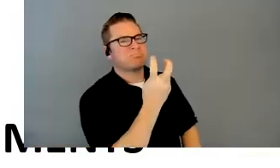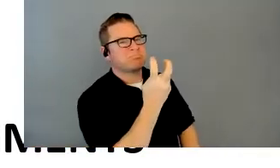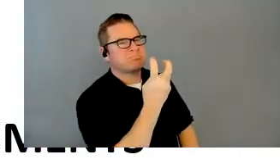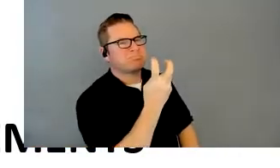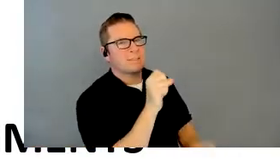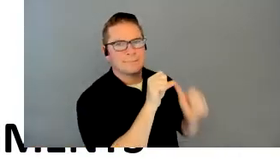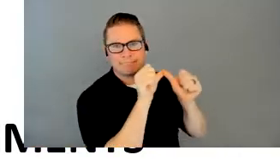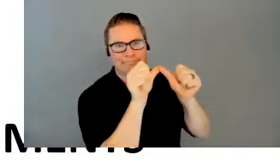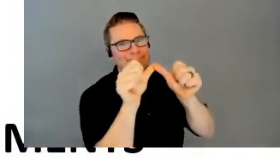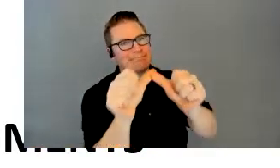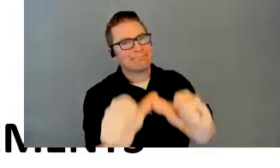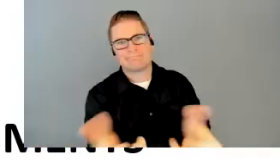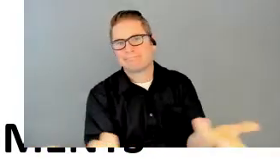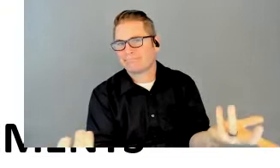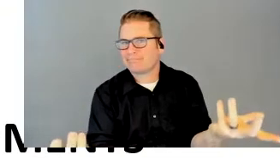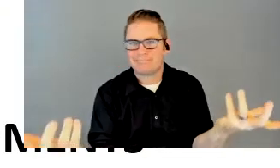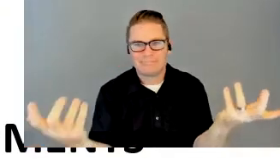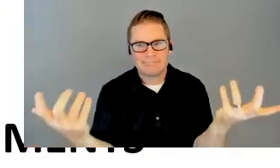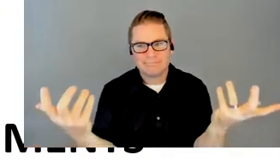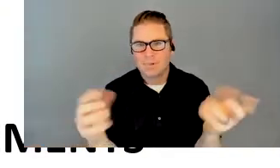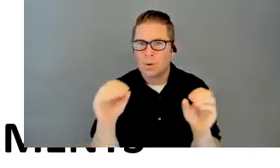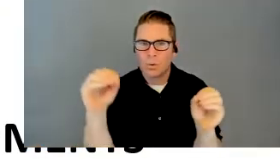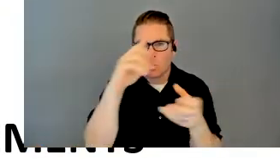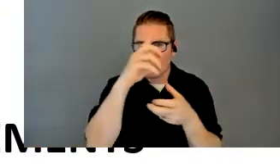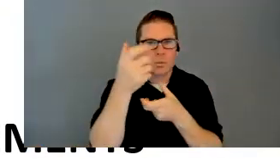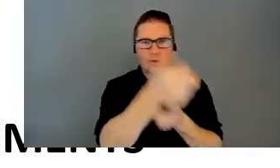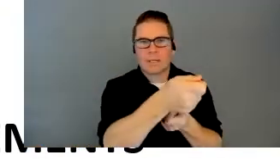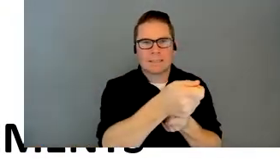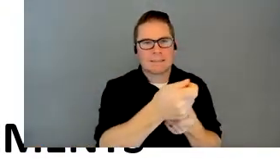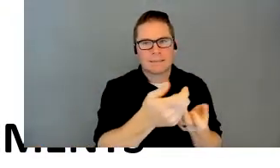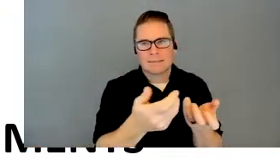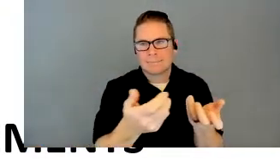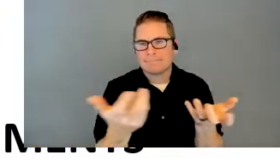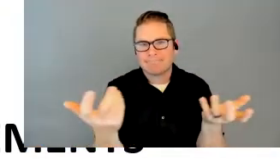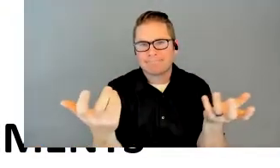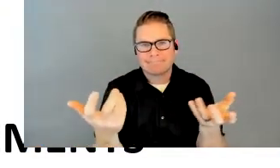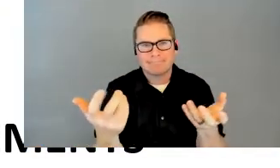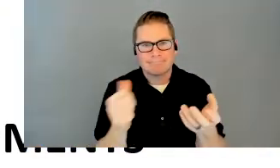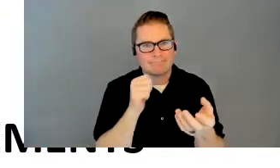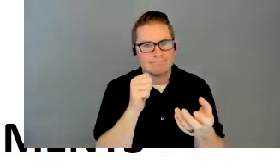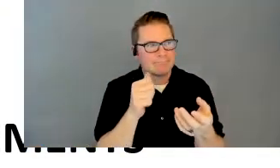They don't trust us that we believe in them. They don't trust us depending on their histories.